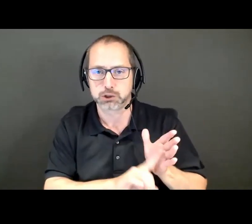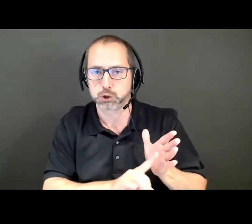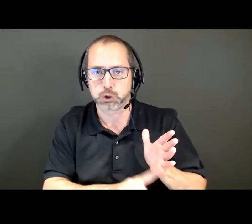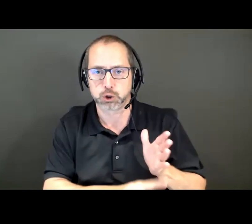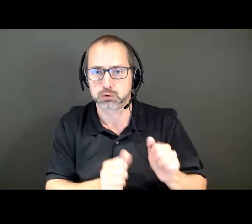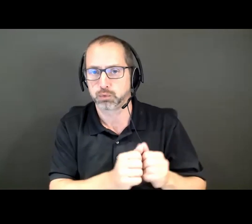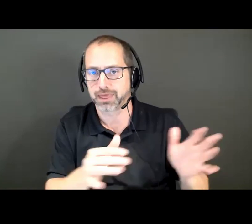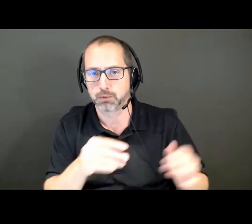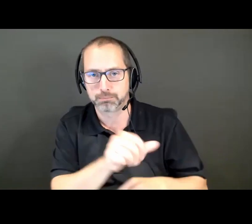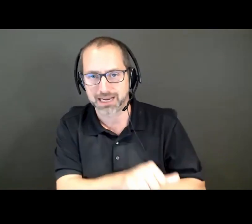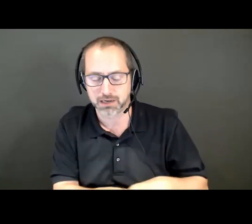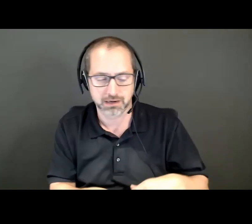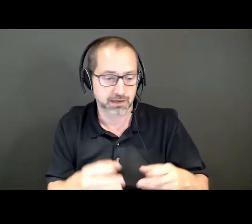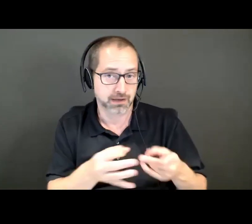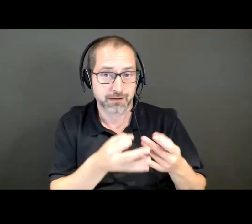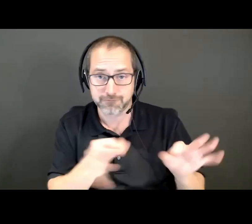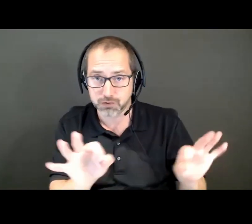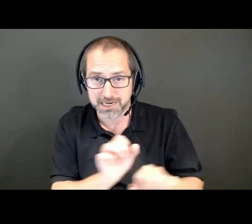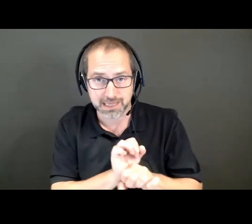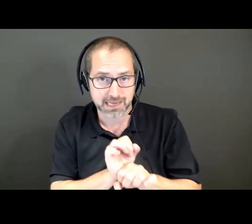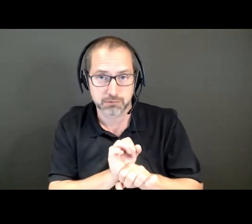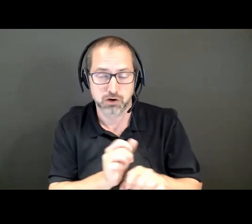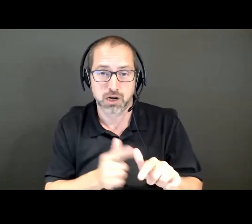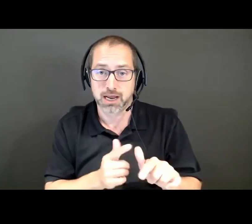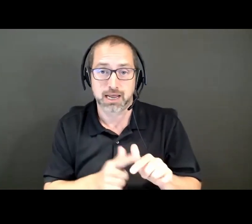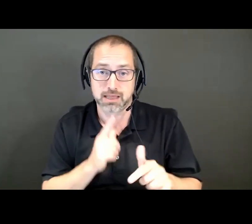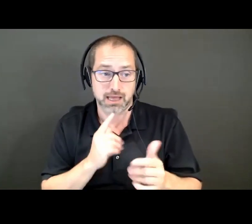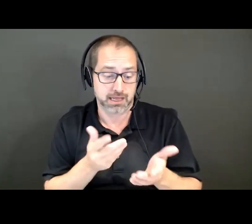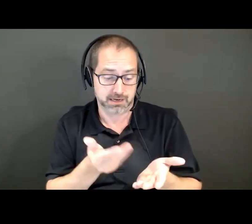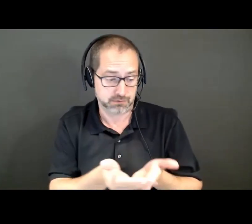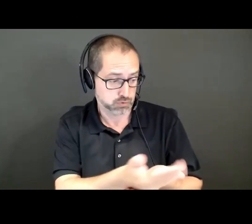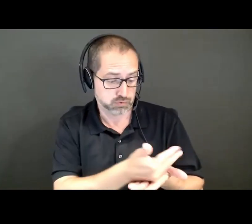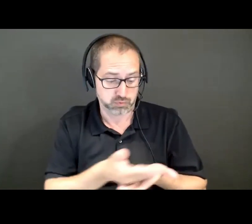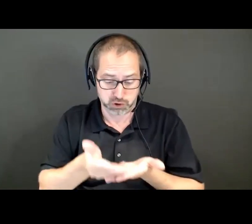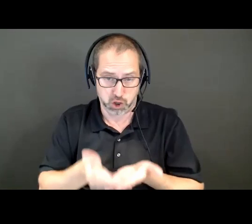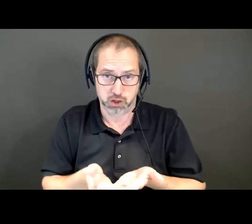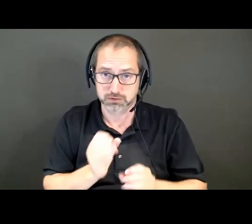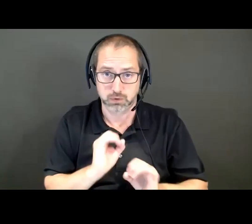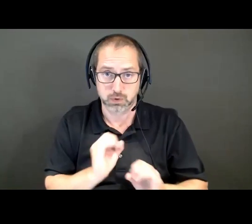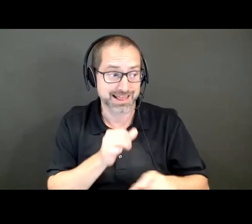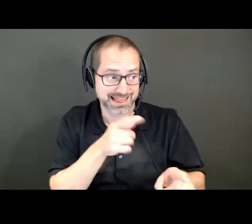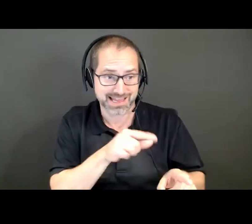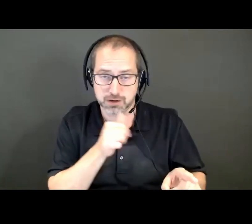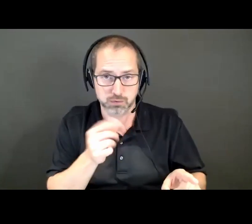free labor—and results. No result. They don't see results. They just know that you’re coming